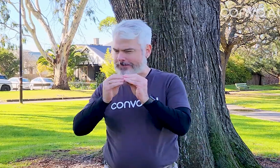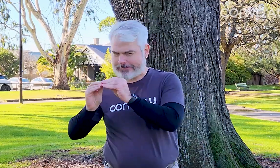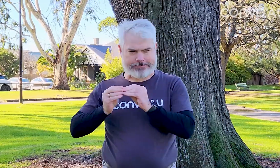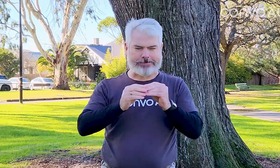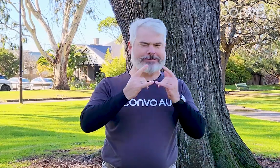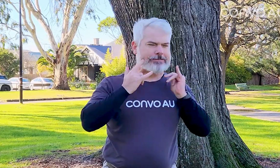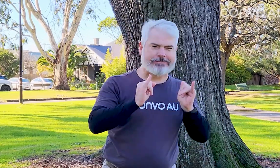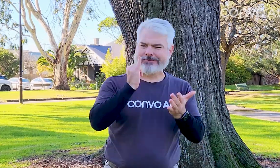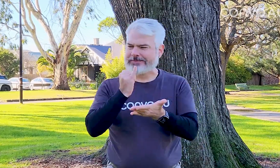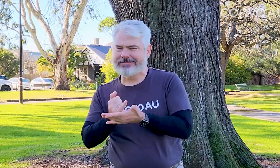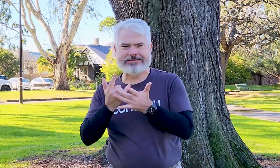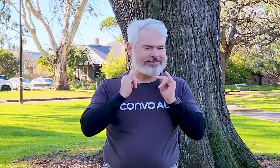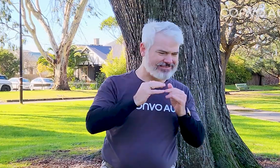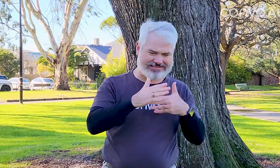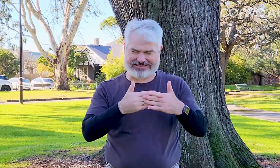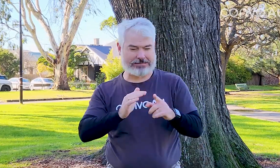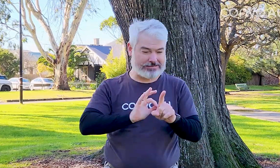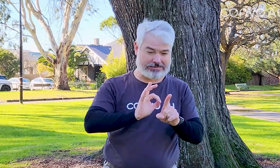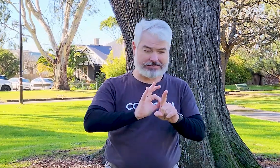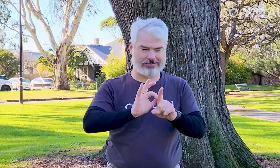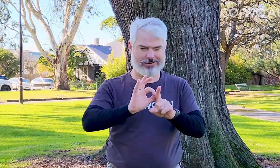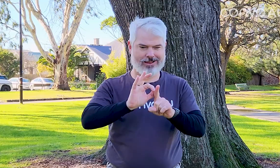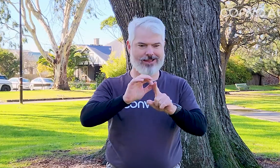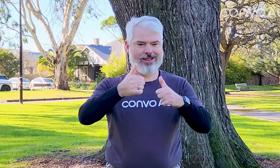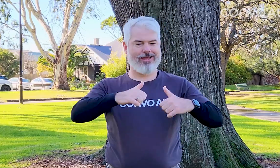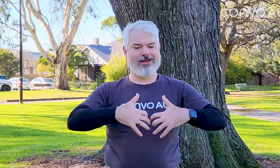Countless hours of trial and error led to continuous process improvements,